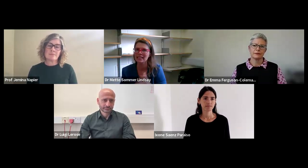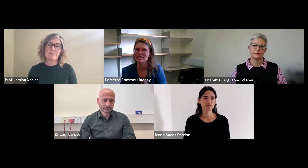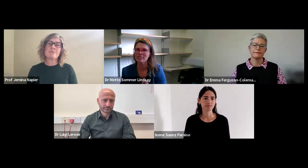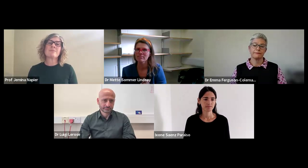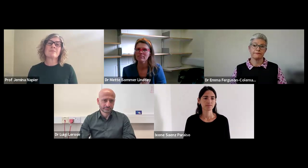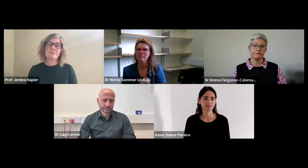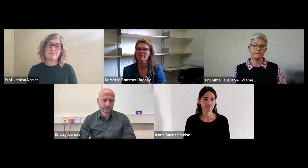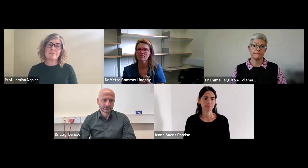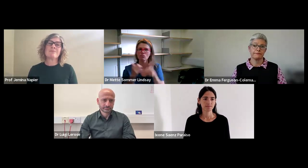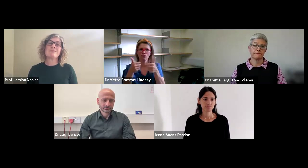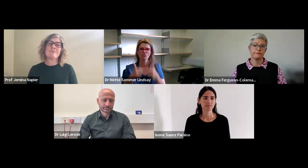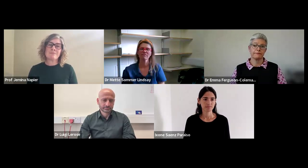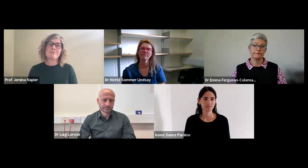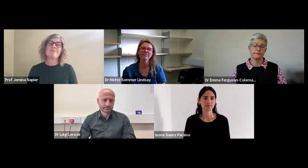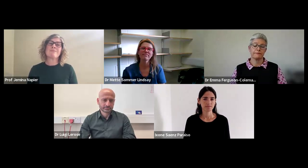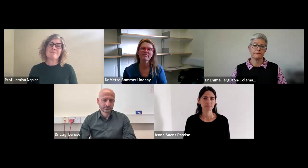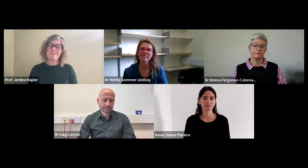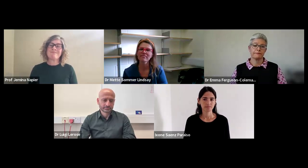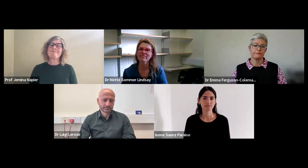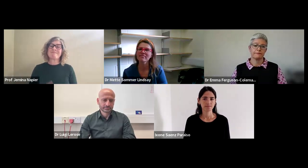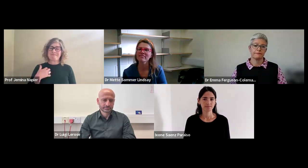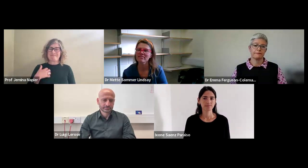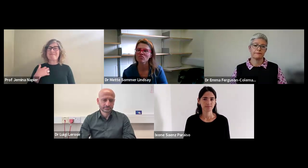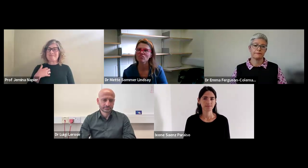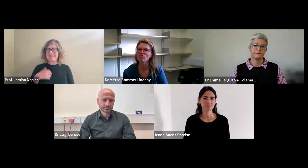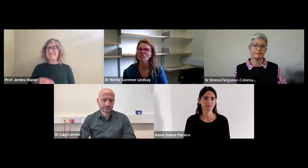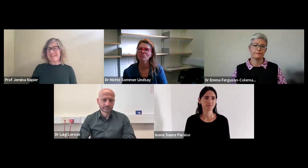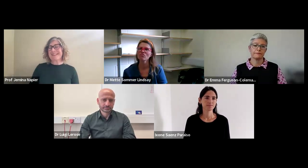and I think it's very important to bear in mind your motivations for applying for